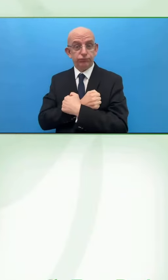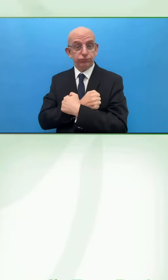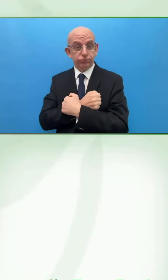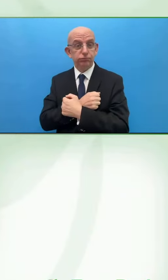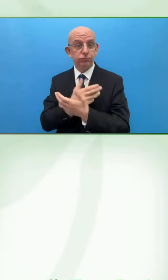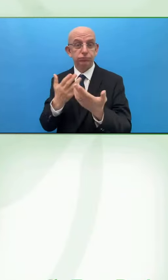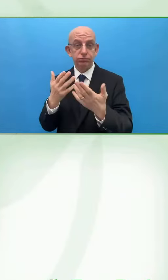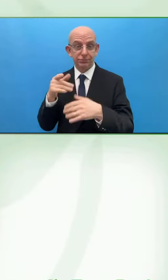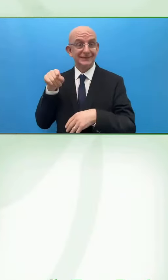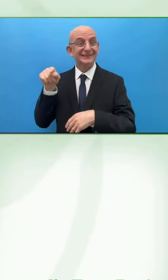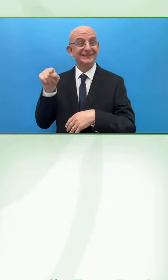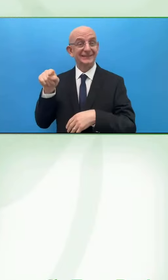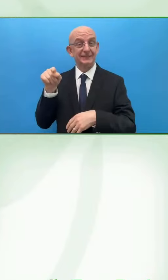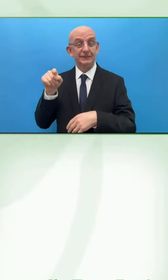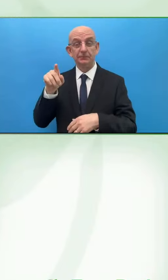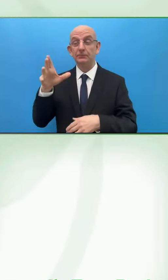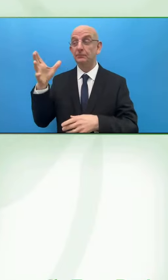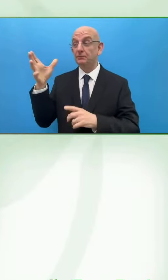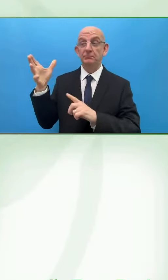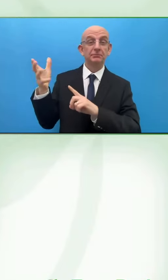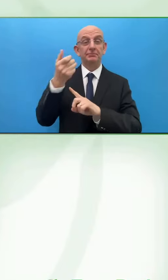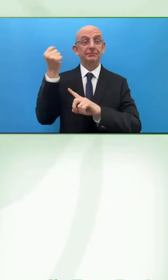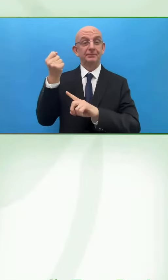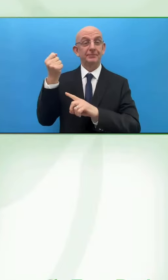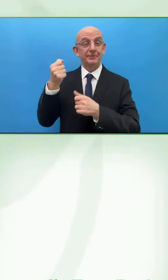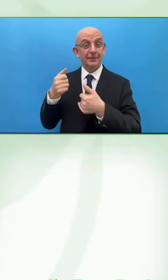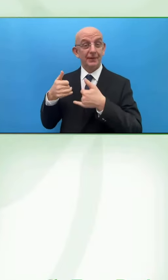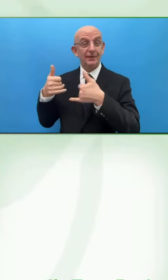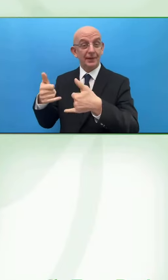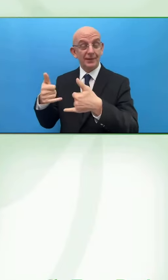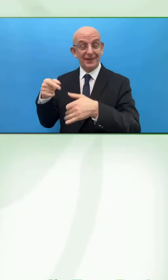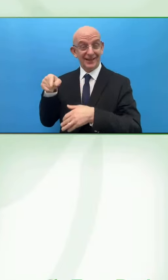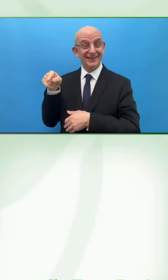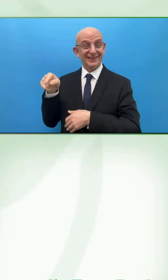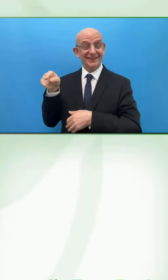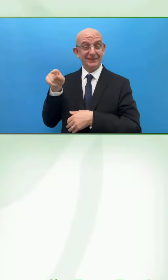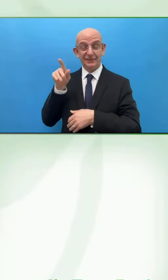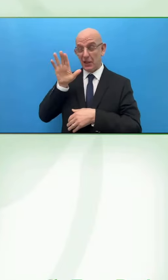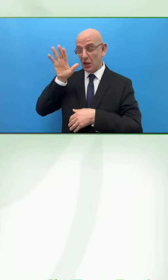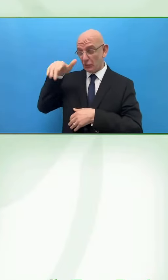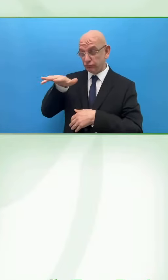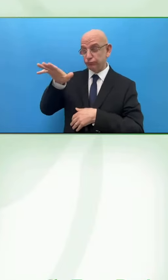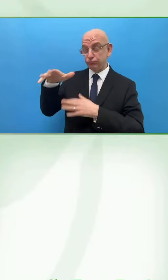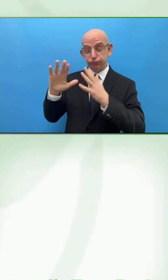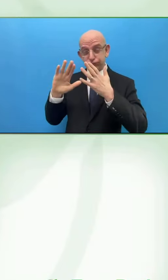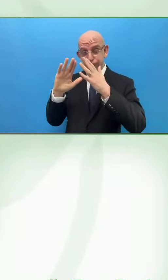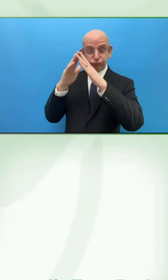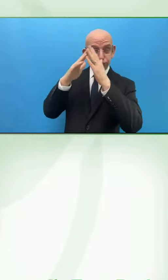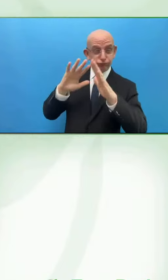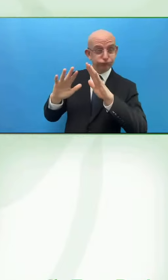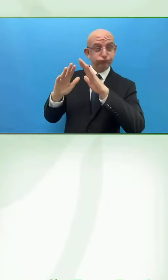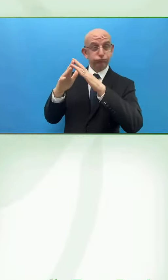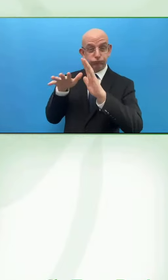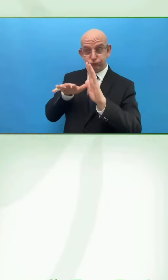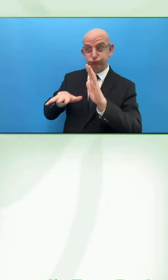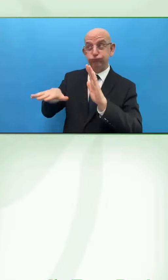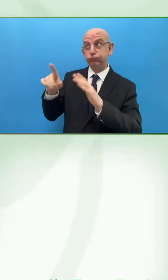Due to the global warming, the whole winter, it didn't snow.